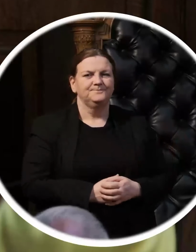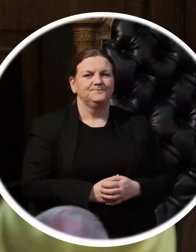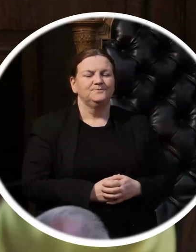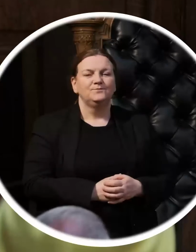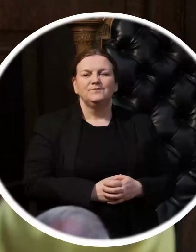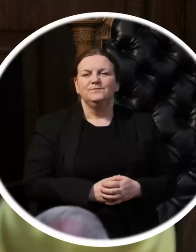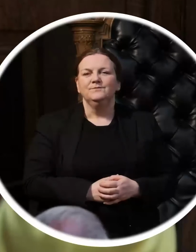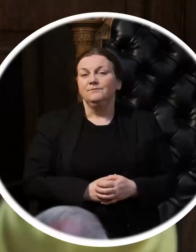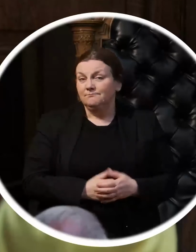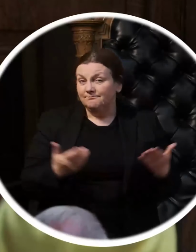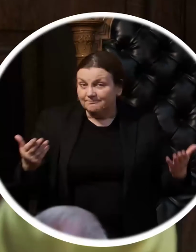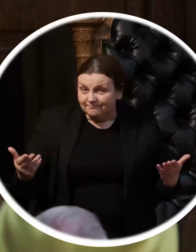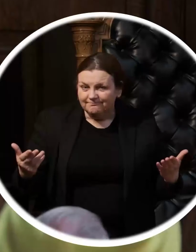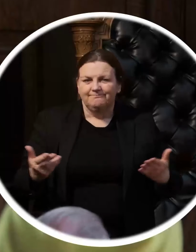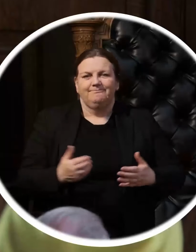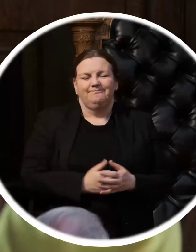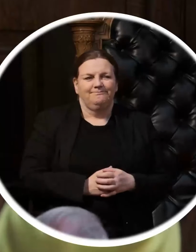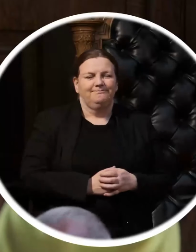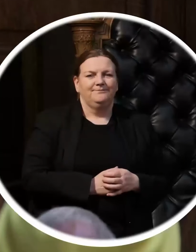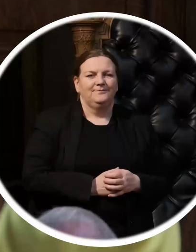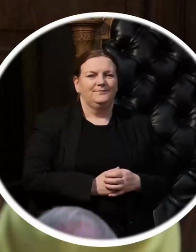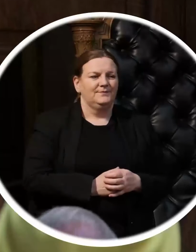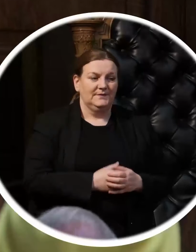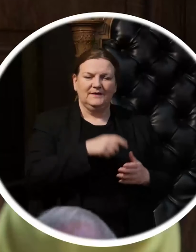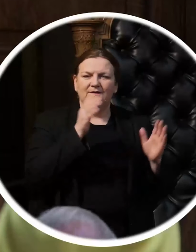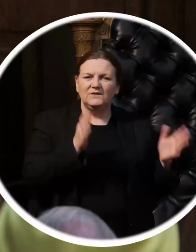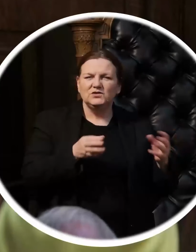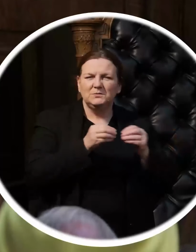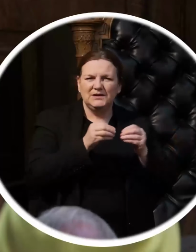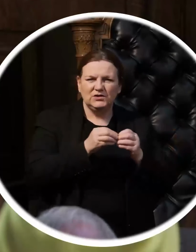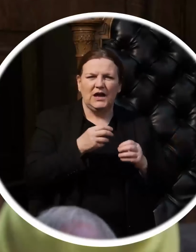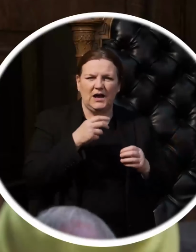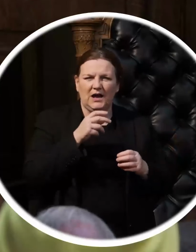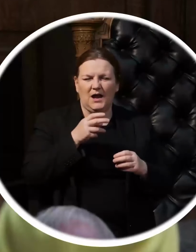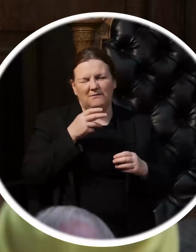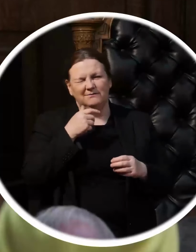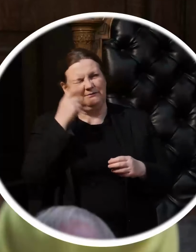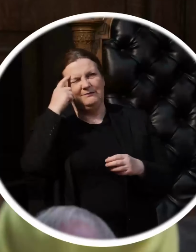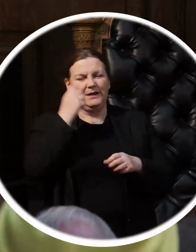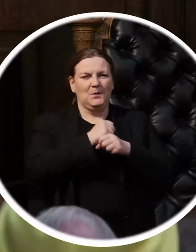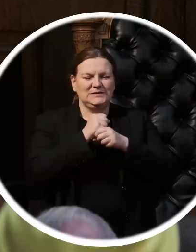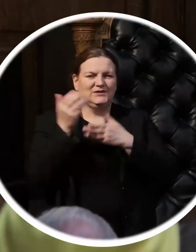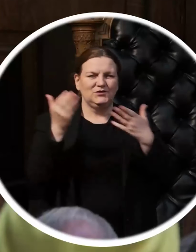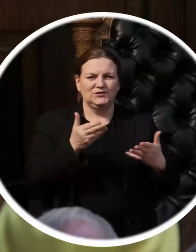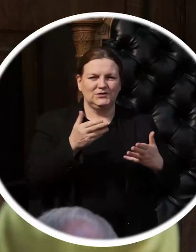So, Charles has kind of already said everything I was going to do an introduction to me, but yes,